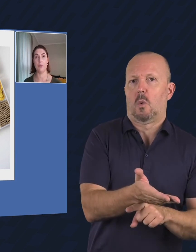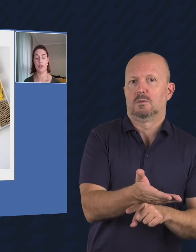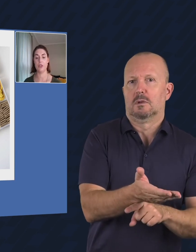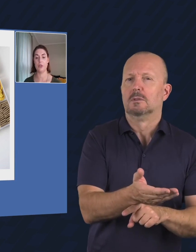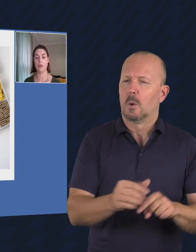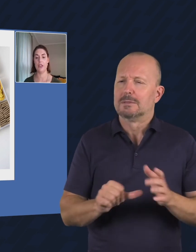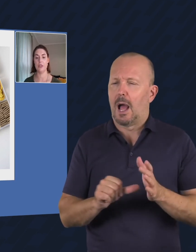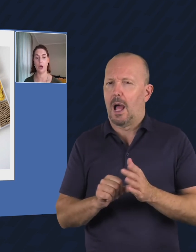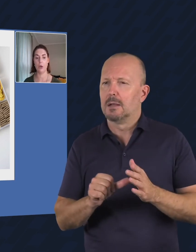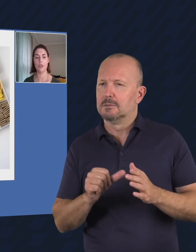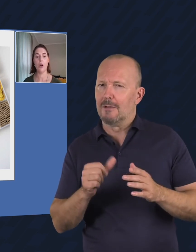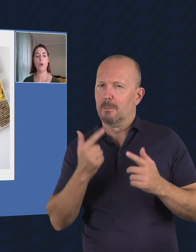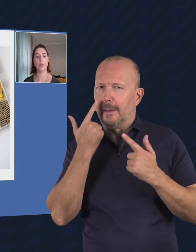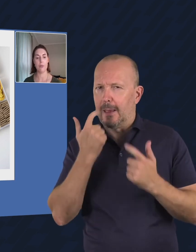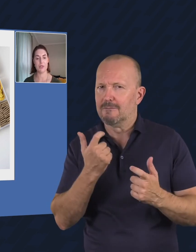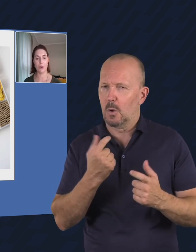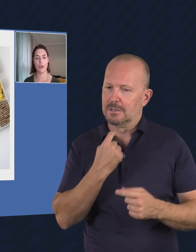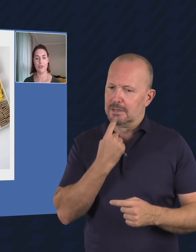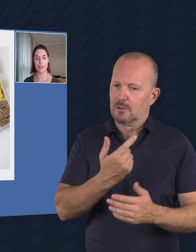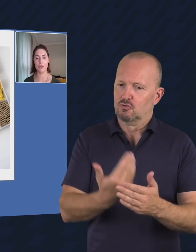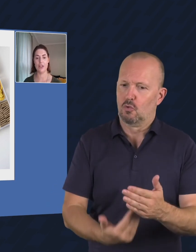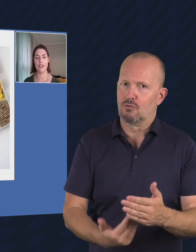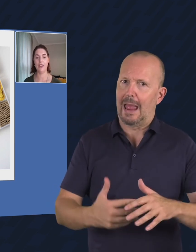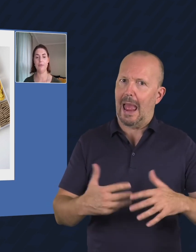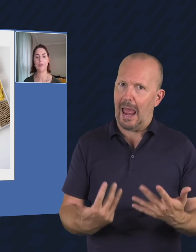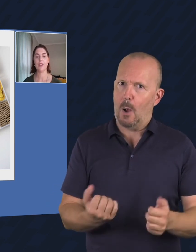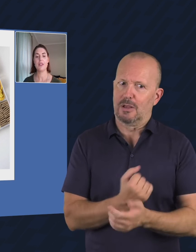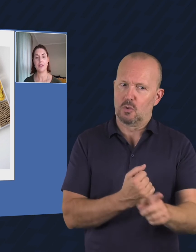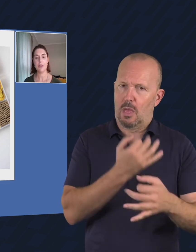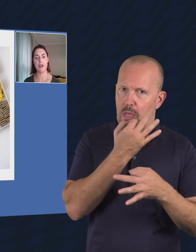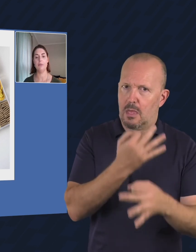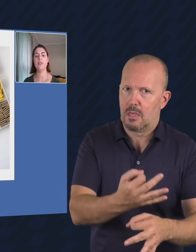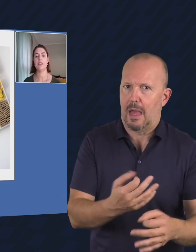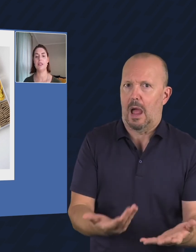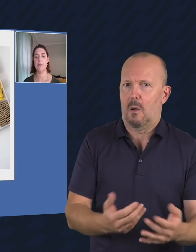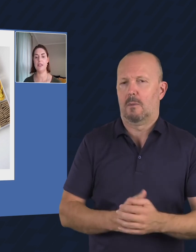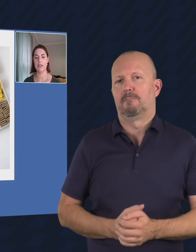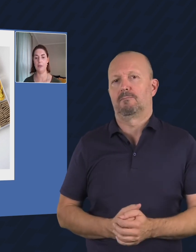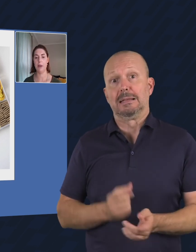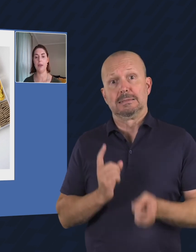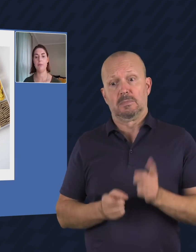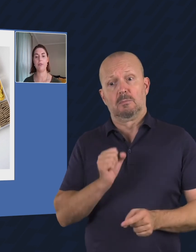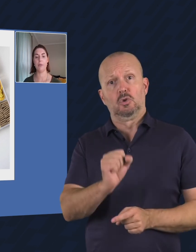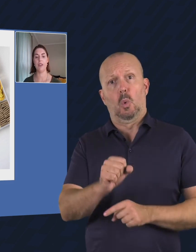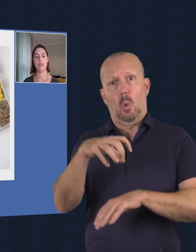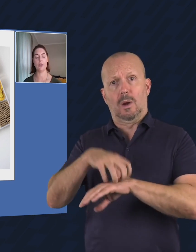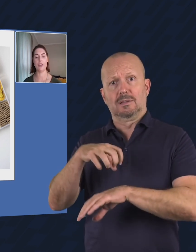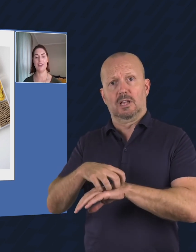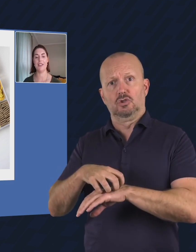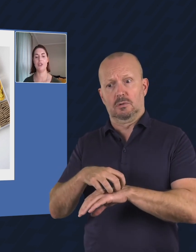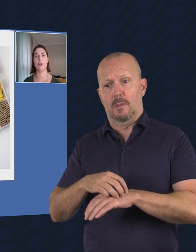which the story is told or the persona of the storyteller. Sometimes this is best done by people from within your organization